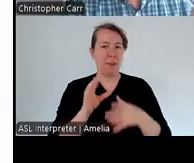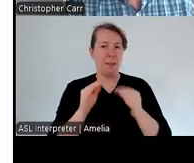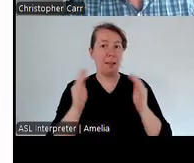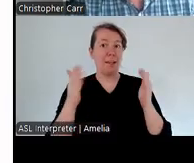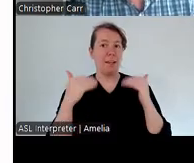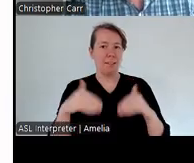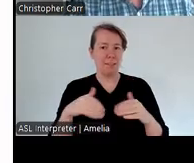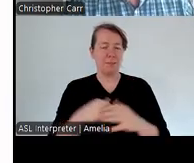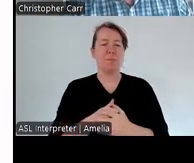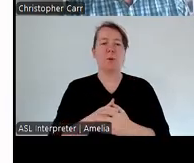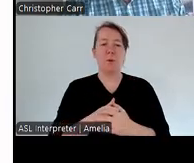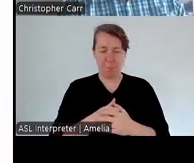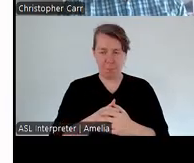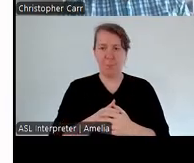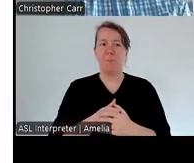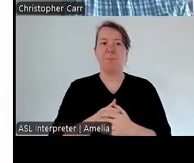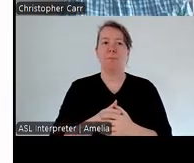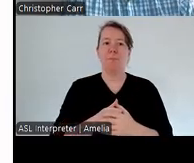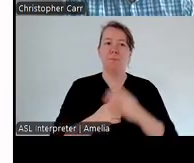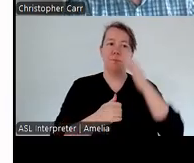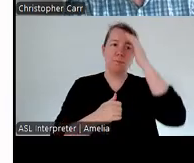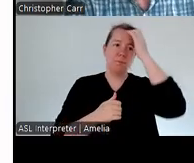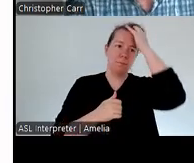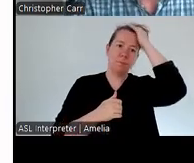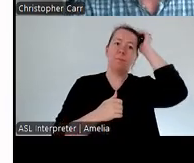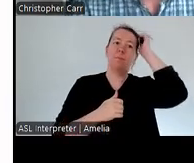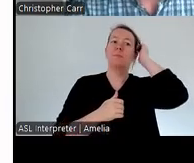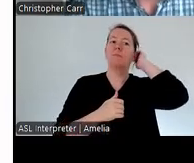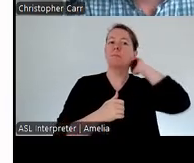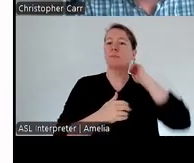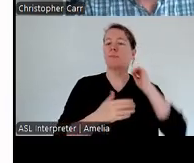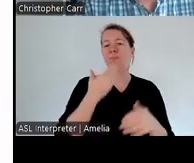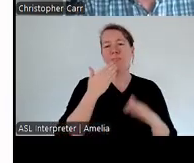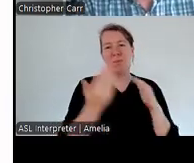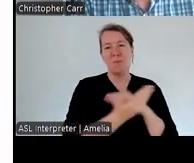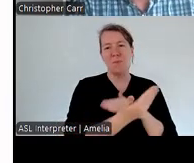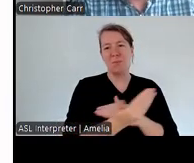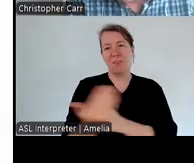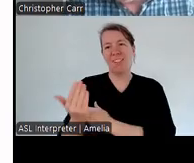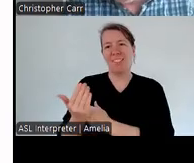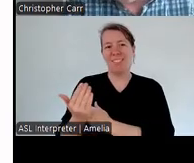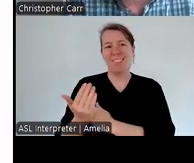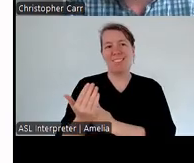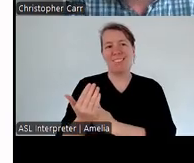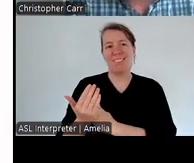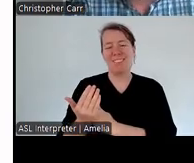(Christopher Carr) Okay...Okay good morning, everyone, almost afternoon.